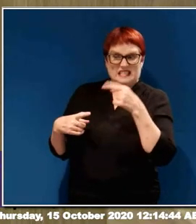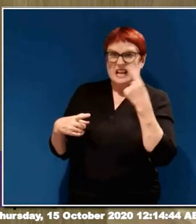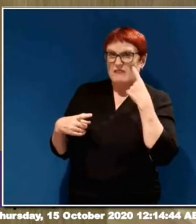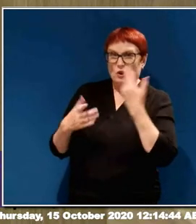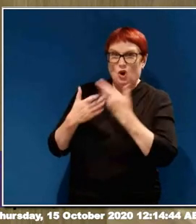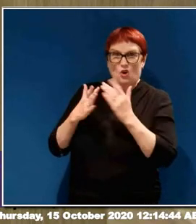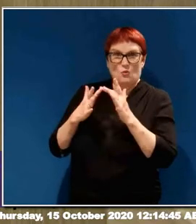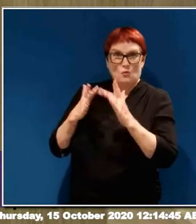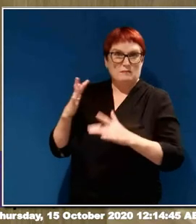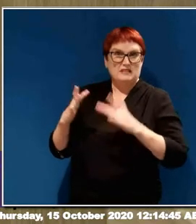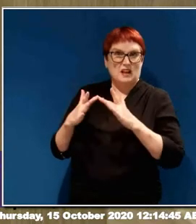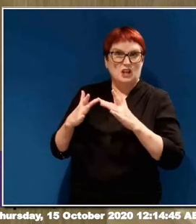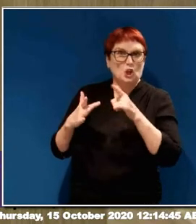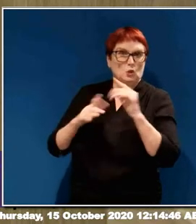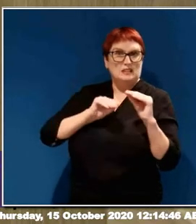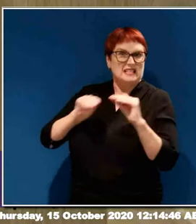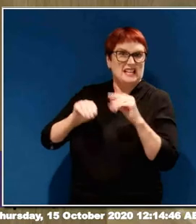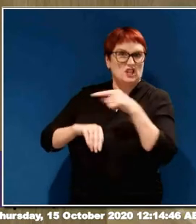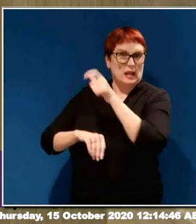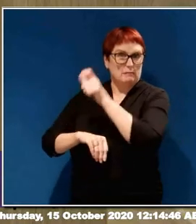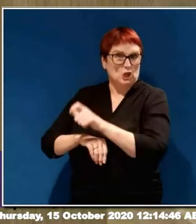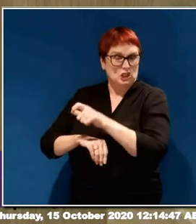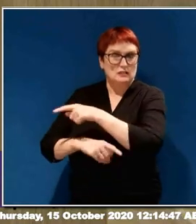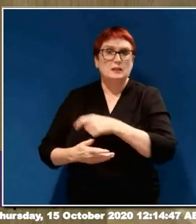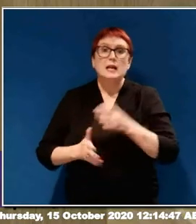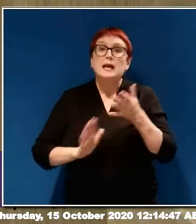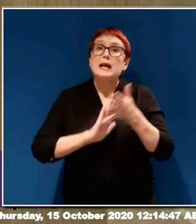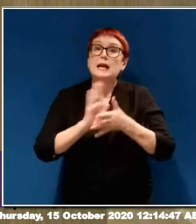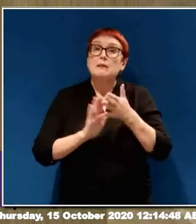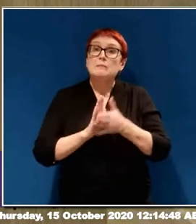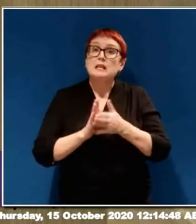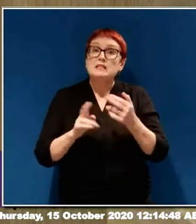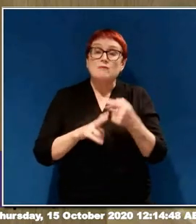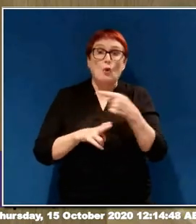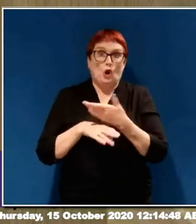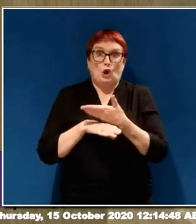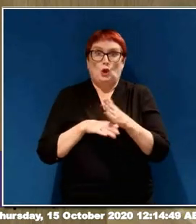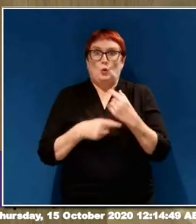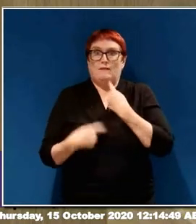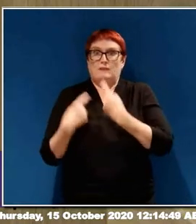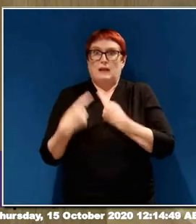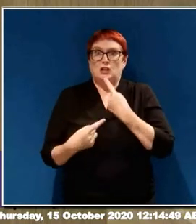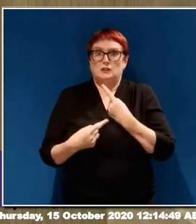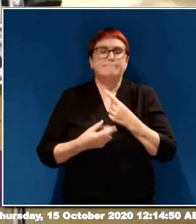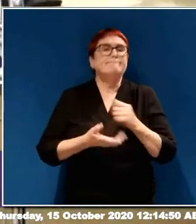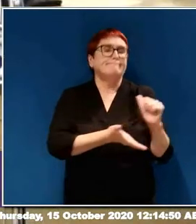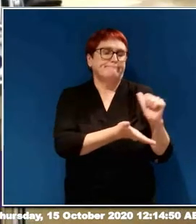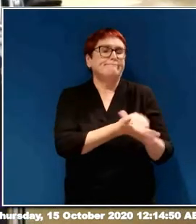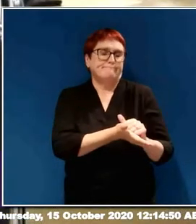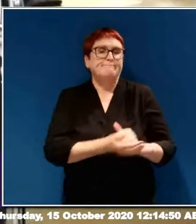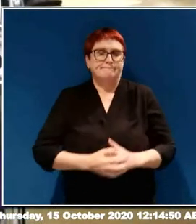that that was information she just didn't have -- That's correct. didn't appear to have before then. That's correct.